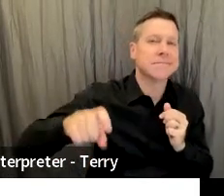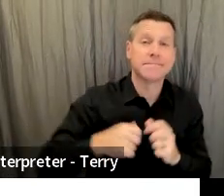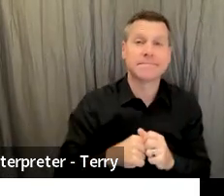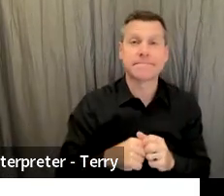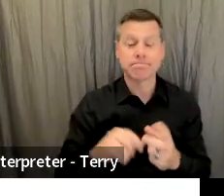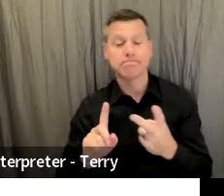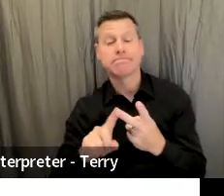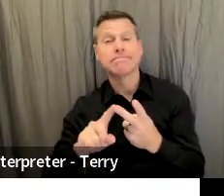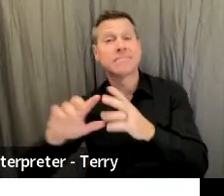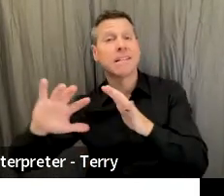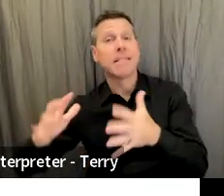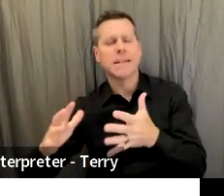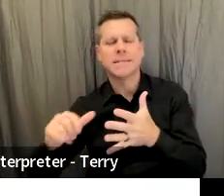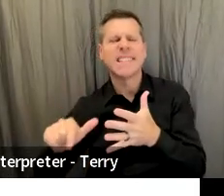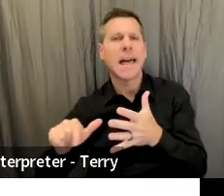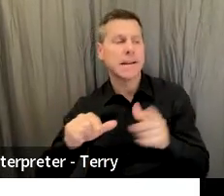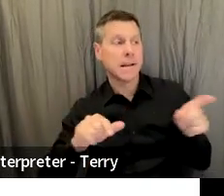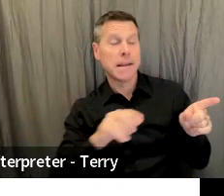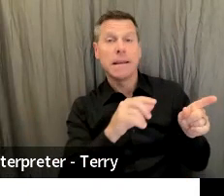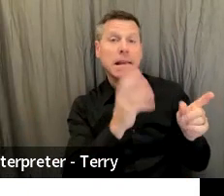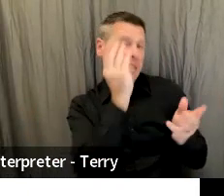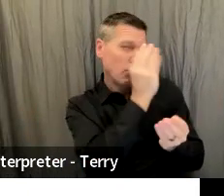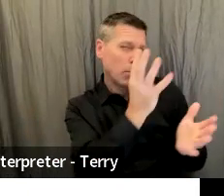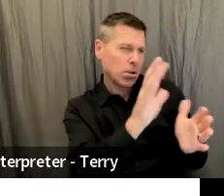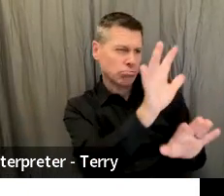but it restructures it and as a resources.